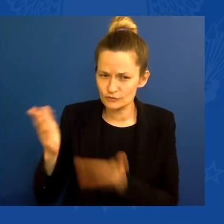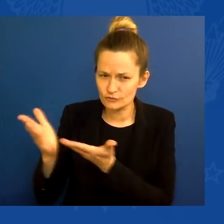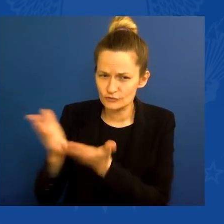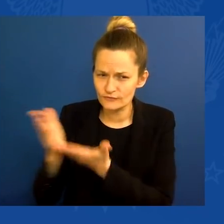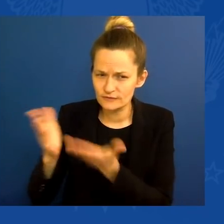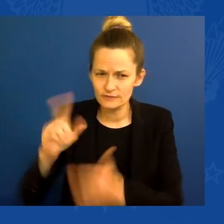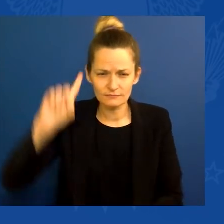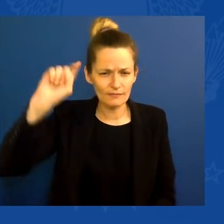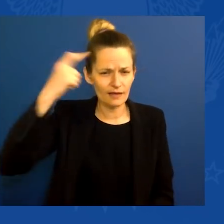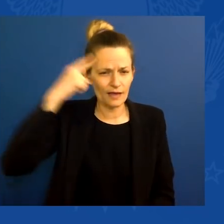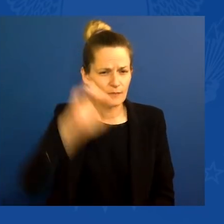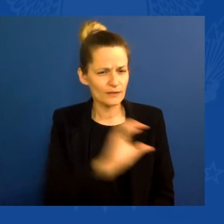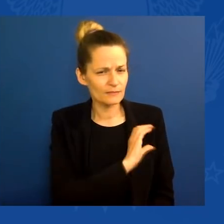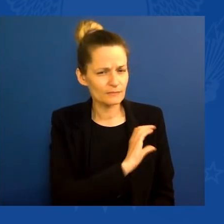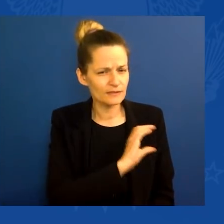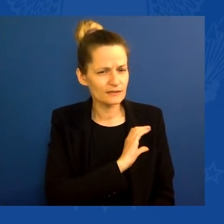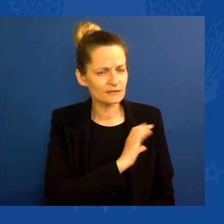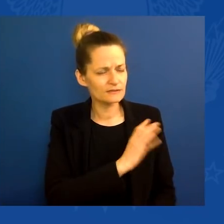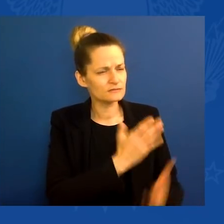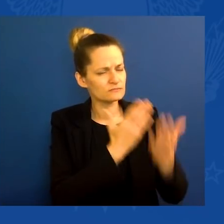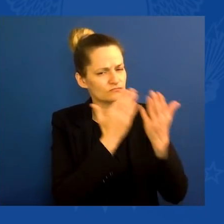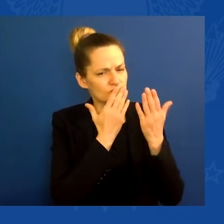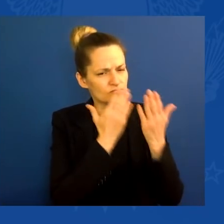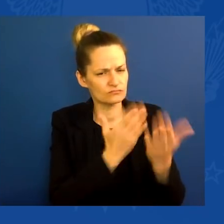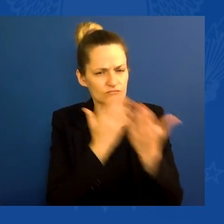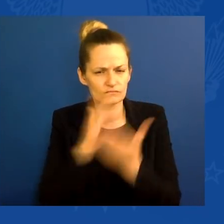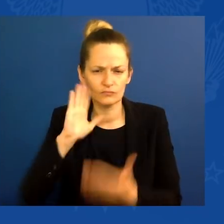We're also joined by my long-time friends,